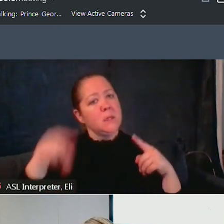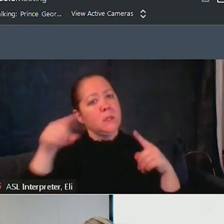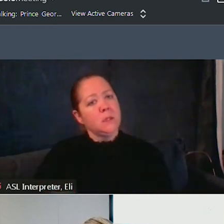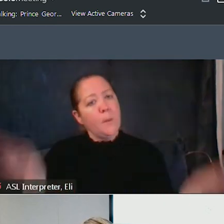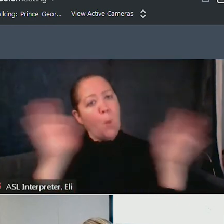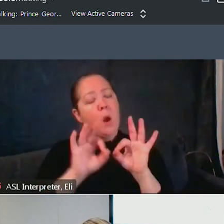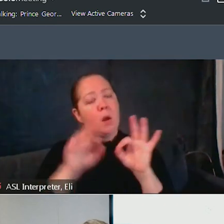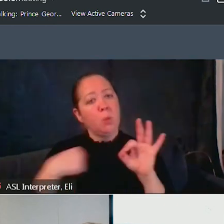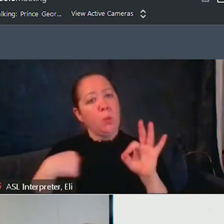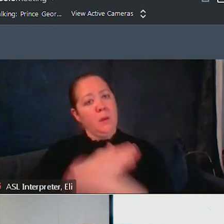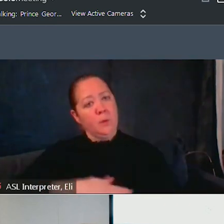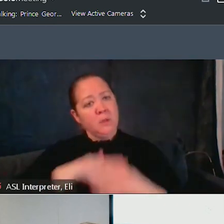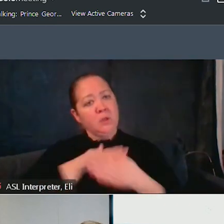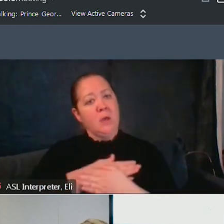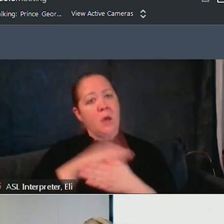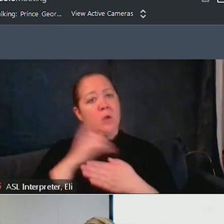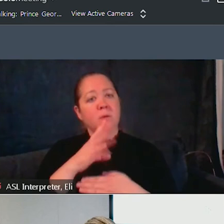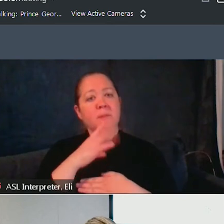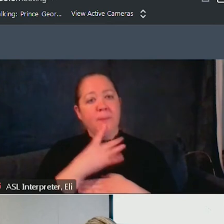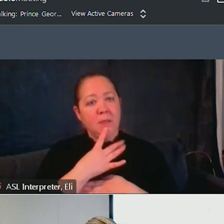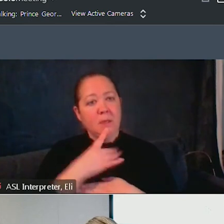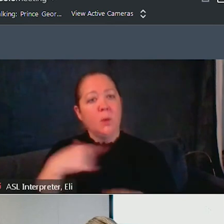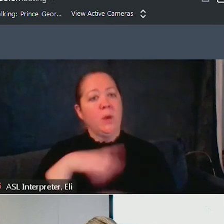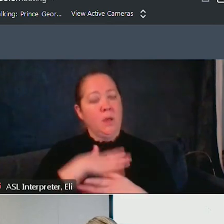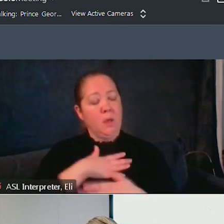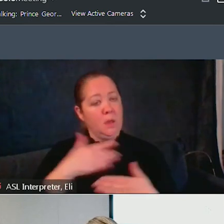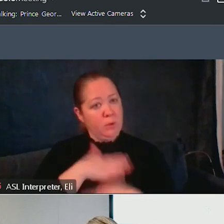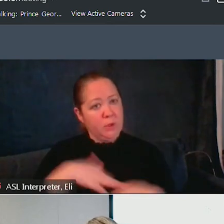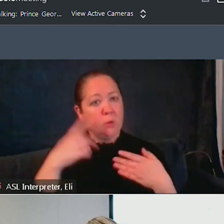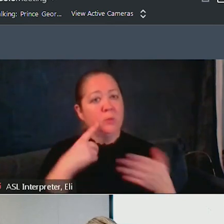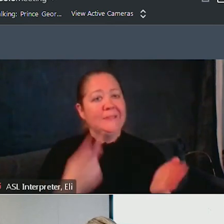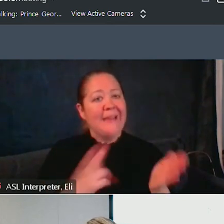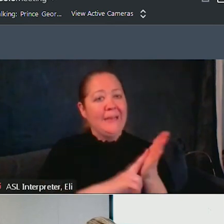have signed up to speak again. I just asked that we not be overly redundant,